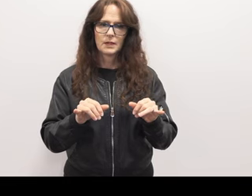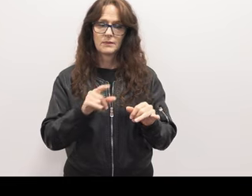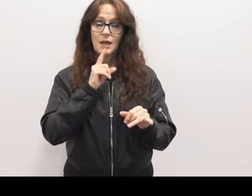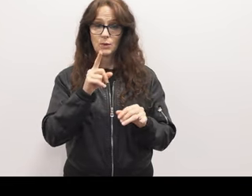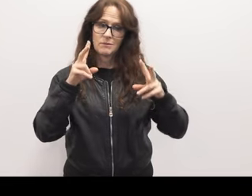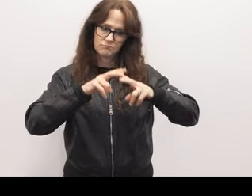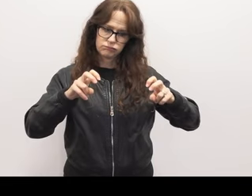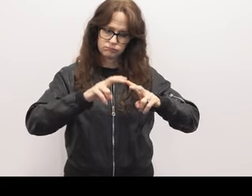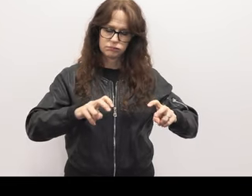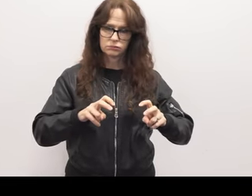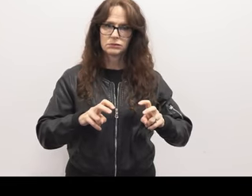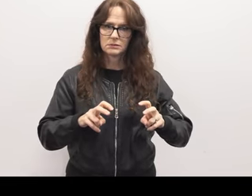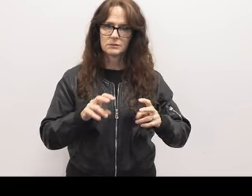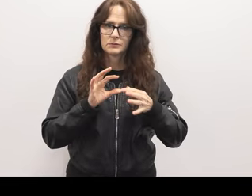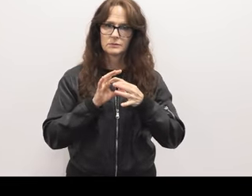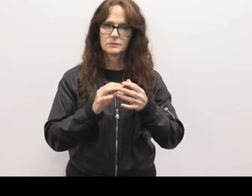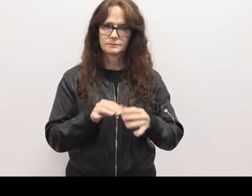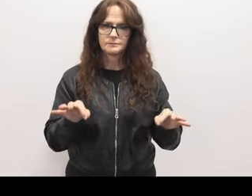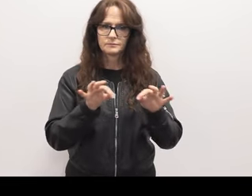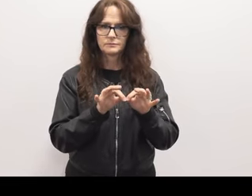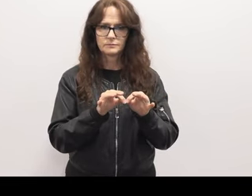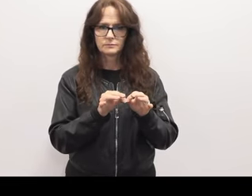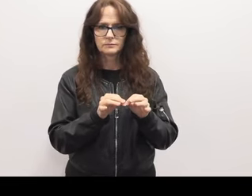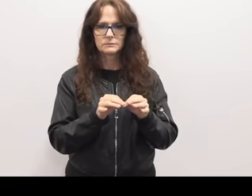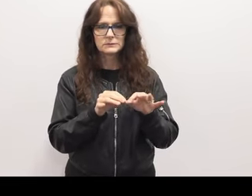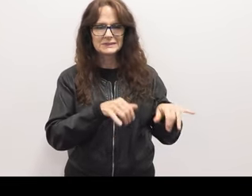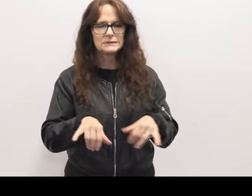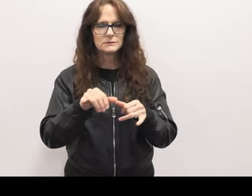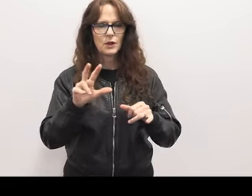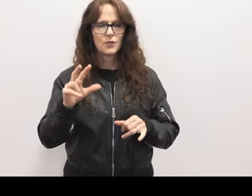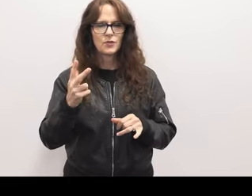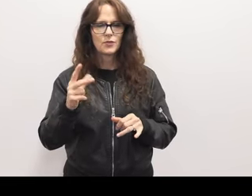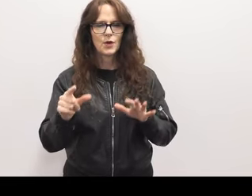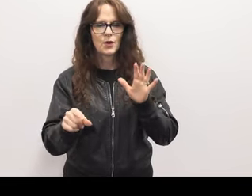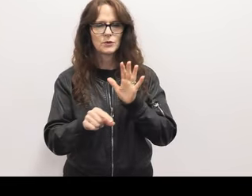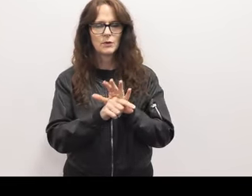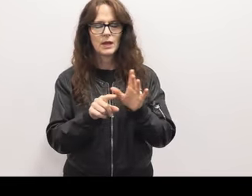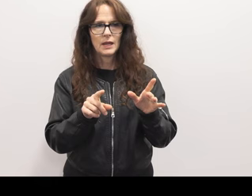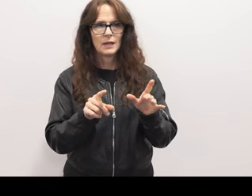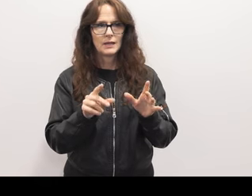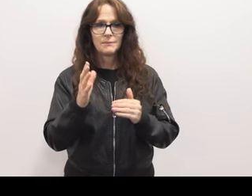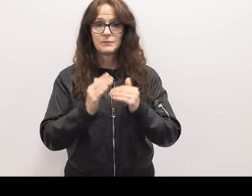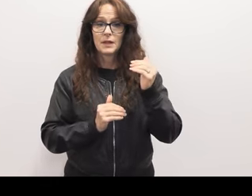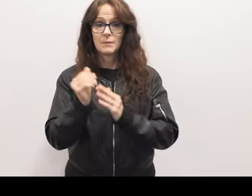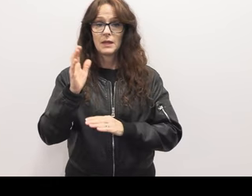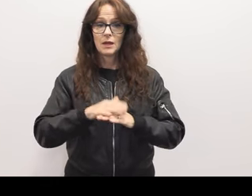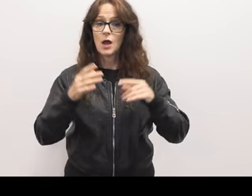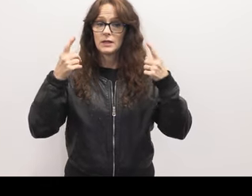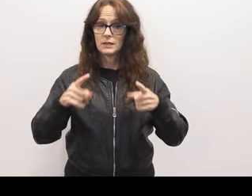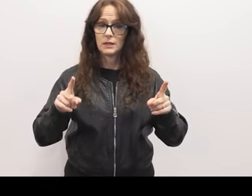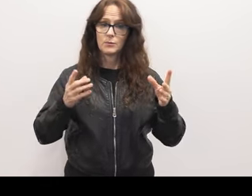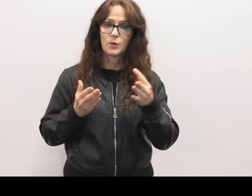around those standards. So that's why third grade, it's also, it's building on achievement through K2